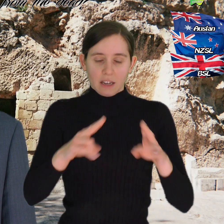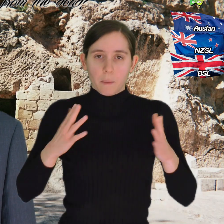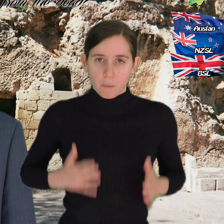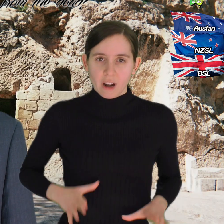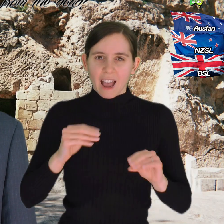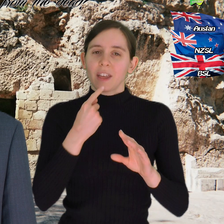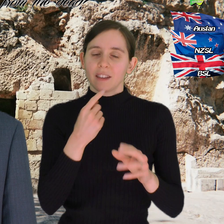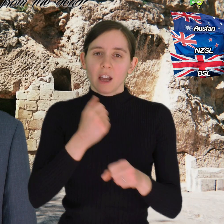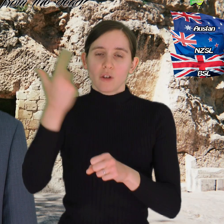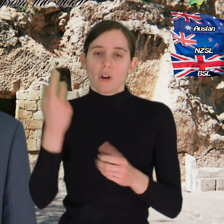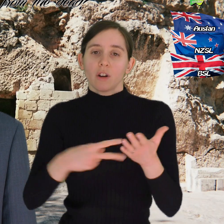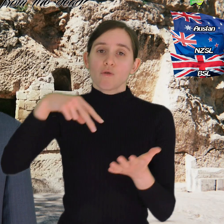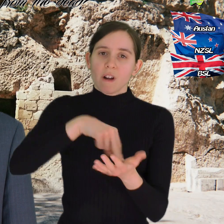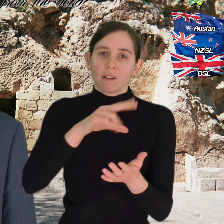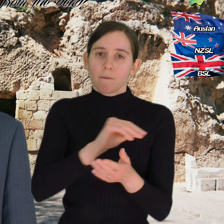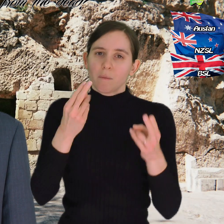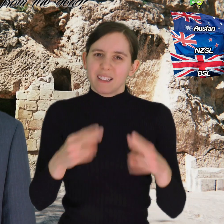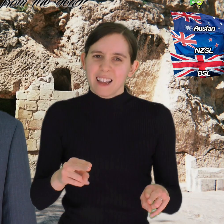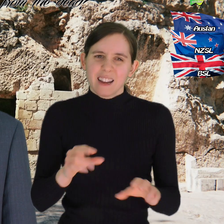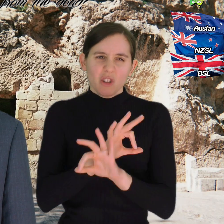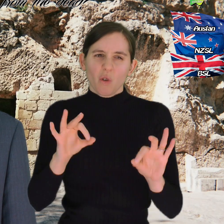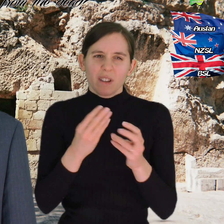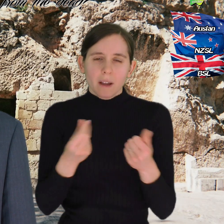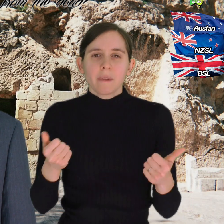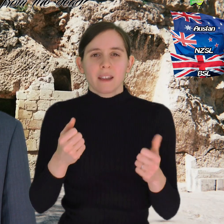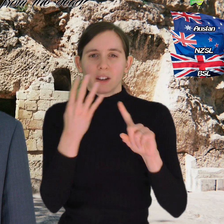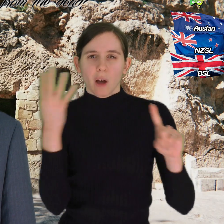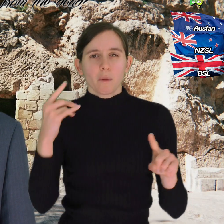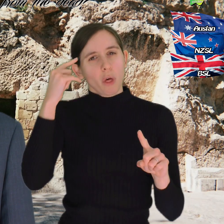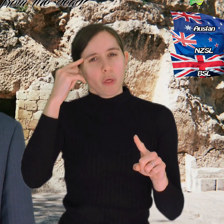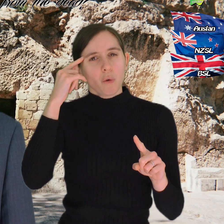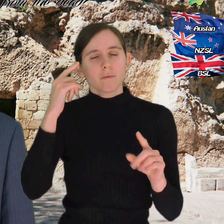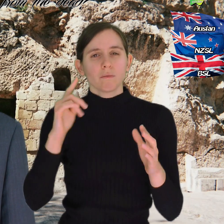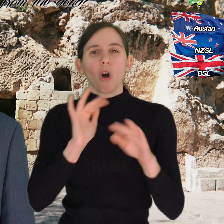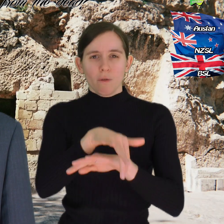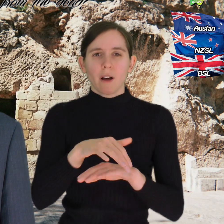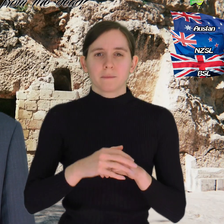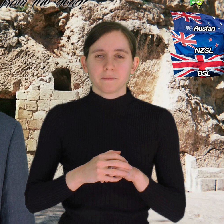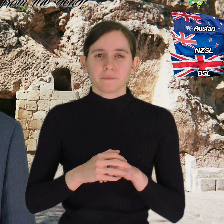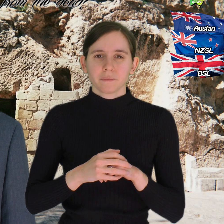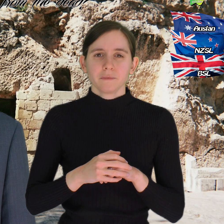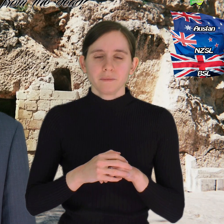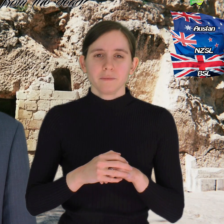the dead is hardly one that would have entered the minds of the disciples."